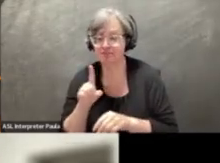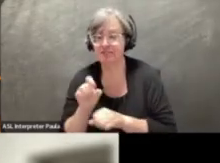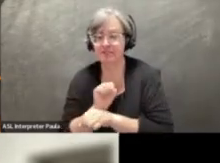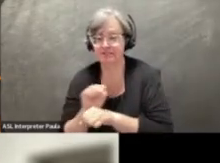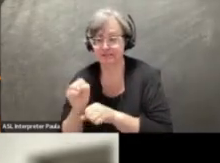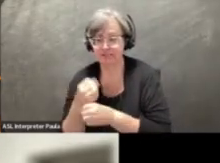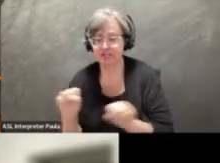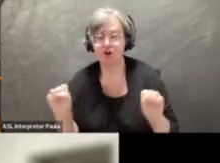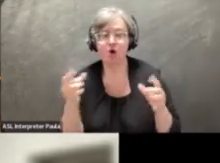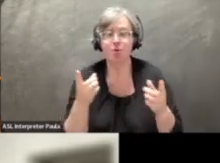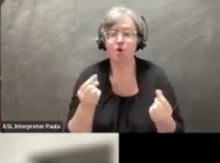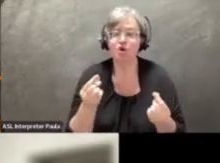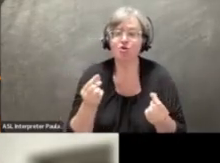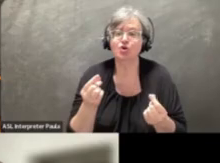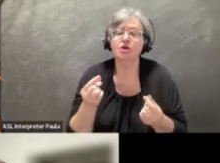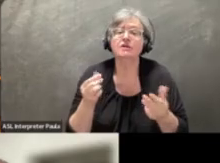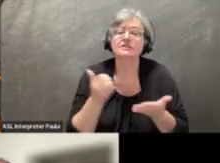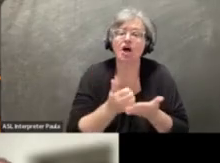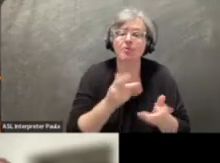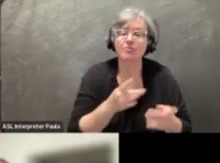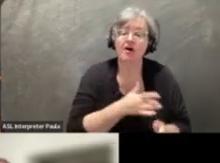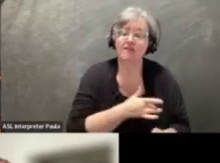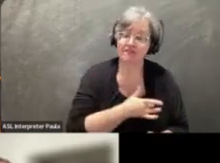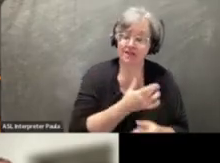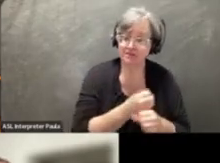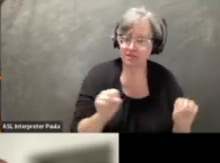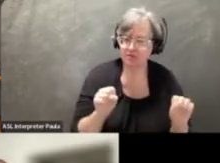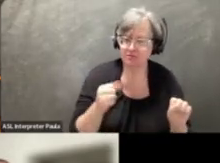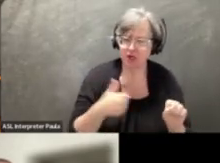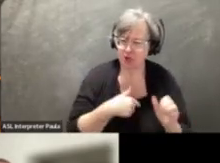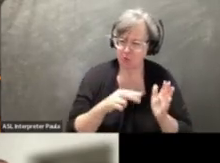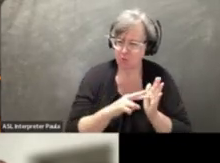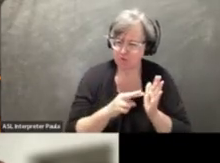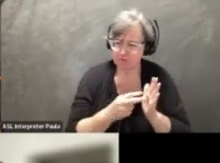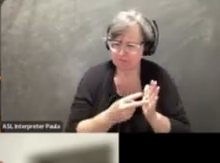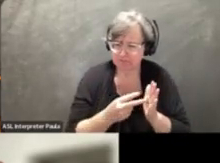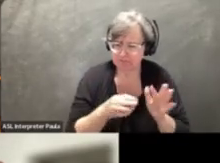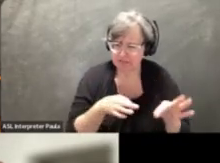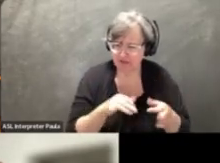doing to help people feel safe? Are we defining that as a system, or are we asking the